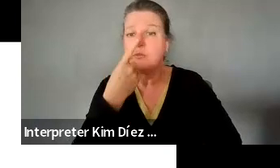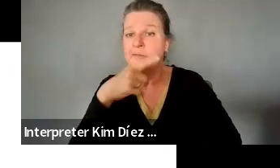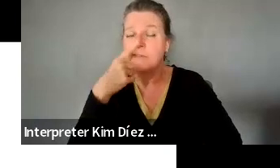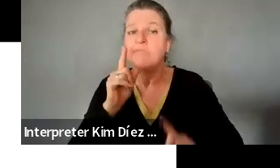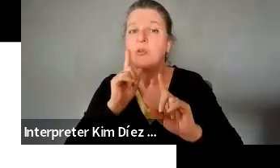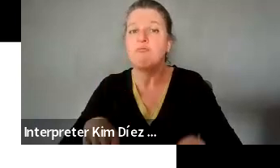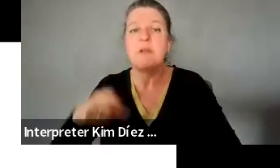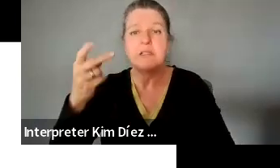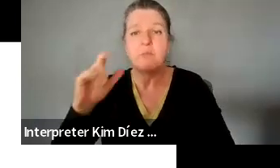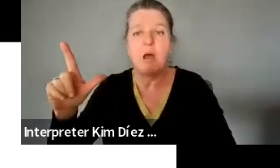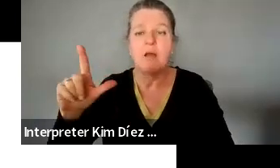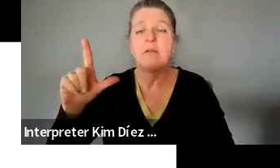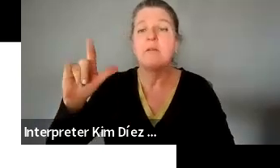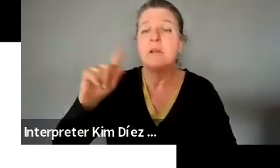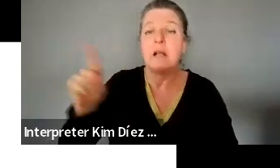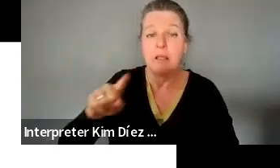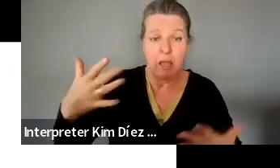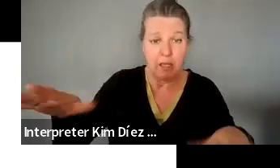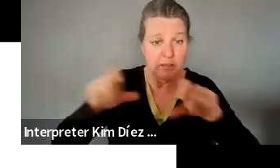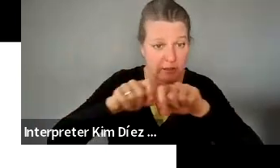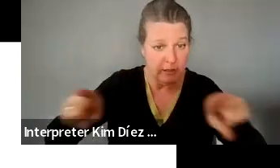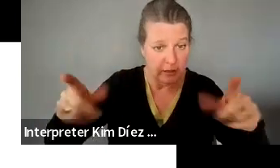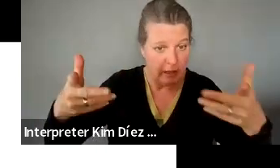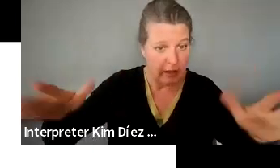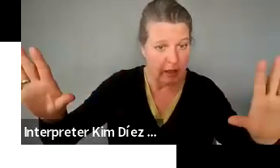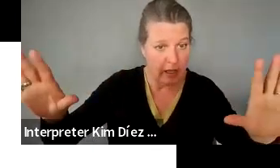And Liz, I don't know, is it launched? I have no idea.